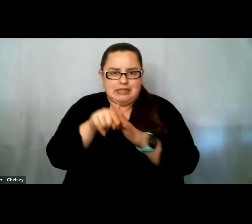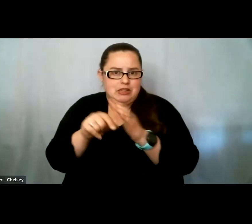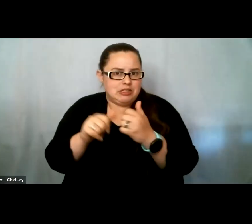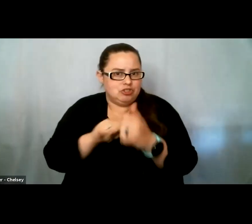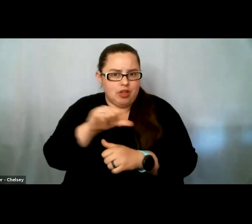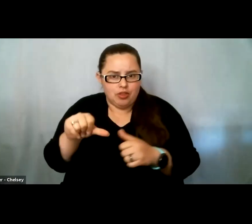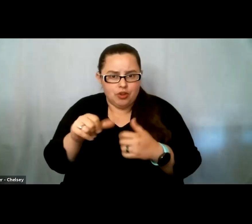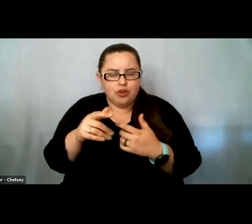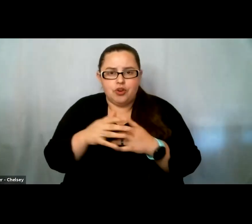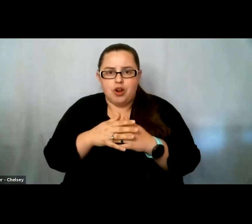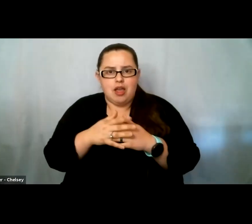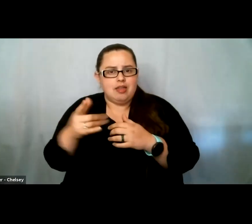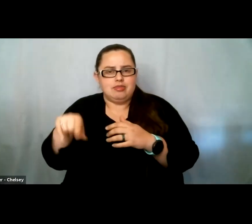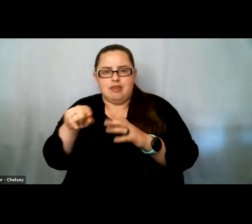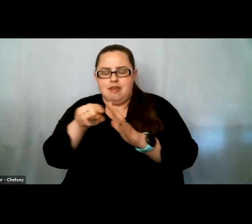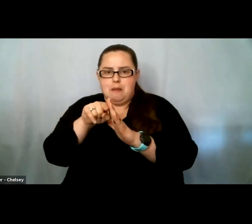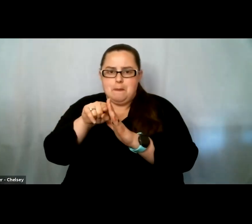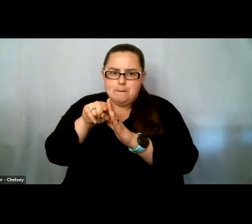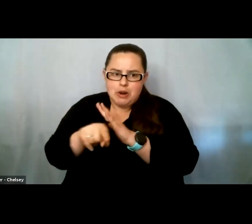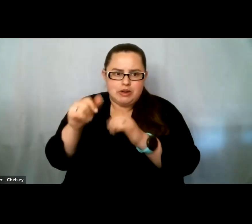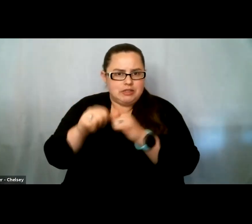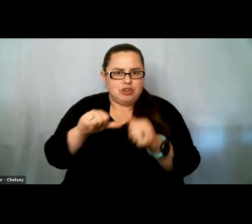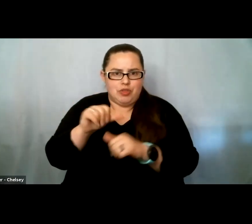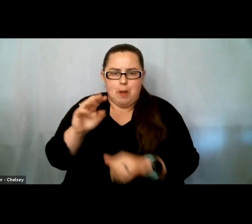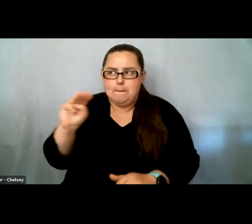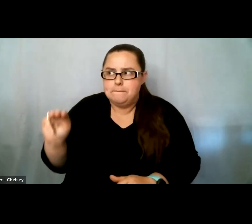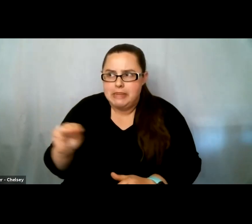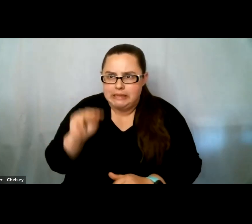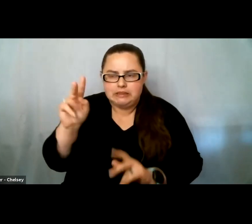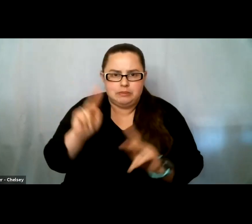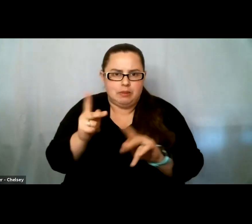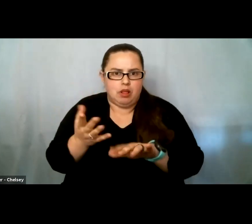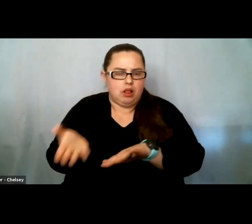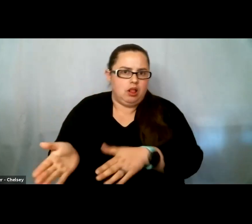you know, I mean, they murdered each other in the millions, right? And now there's no